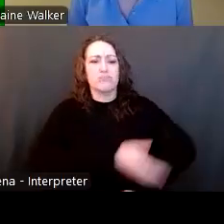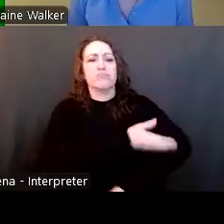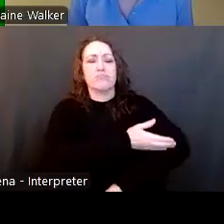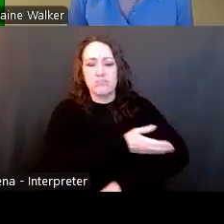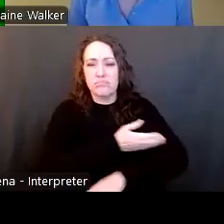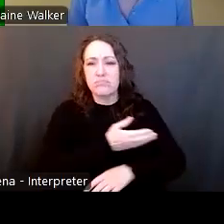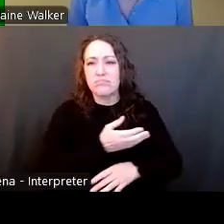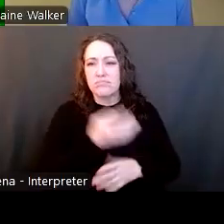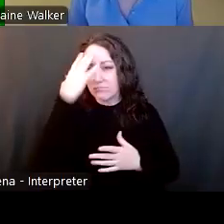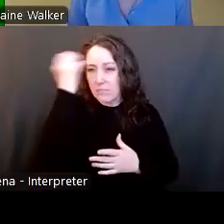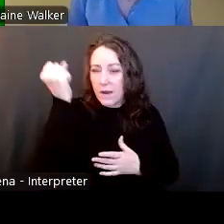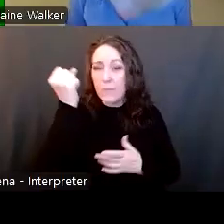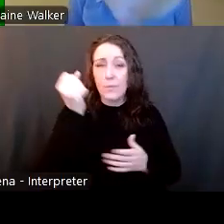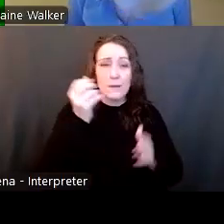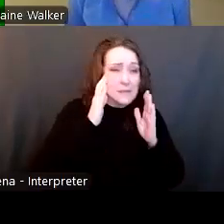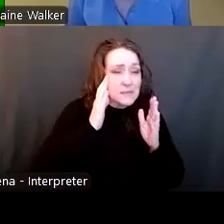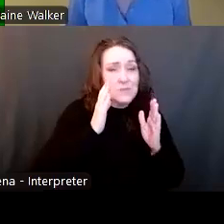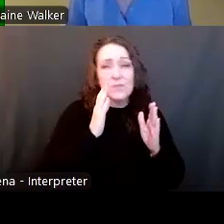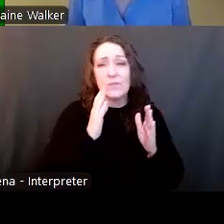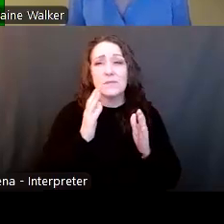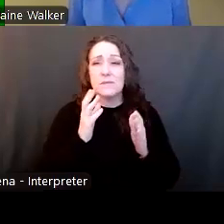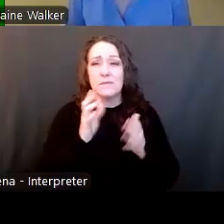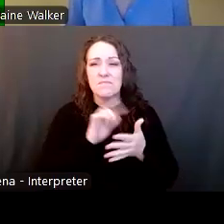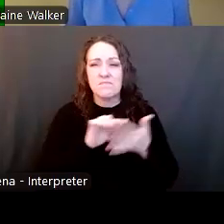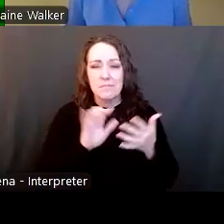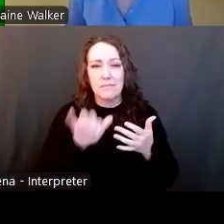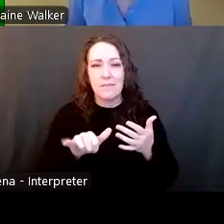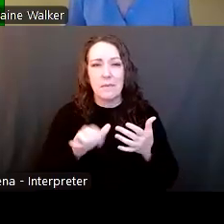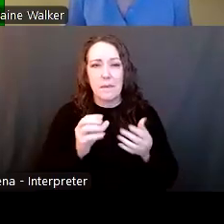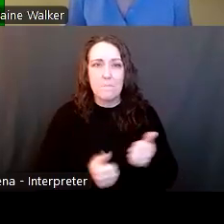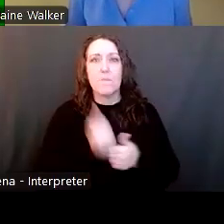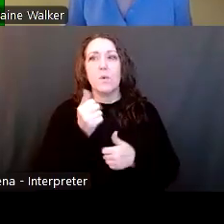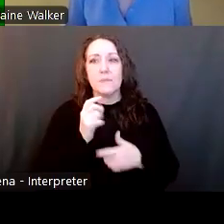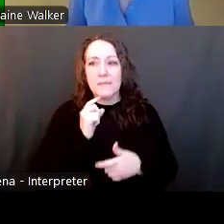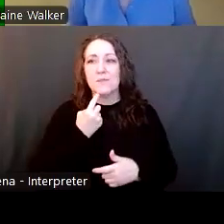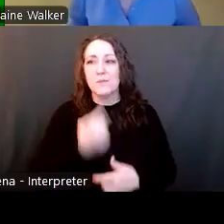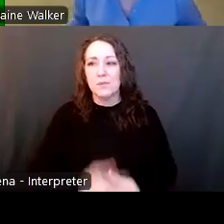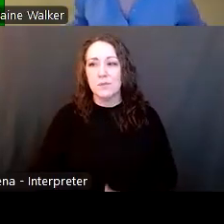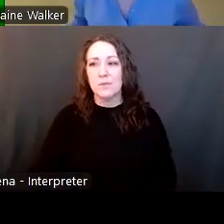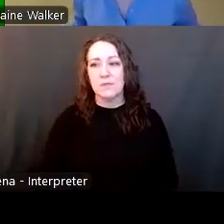memory and attention the impairments that were the most severe all right so we are